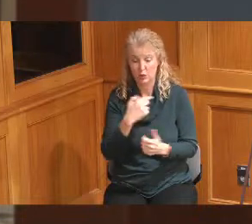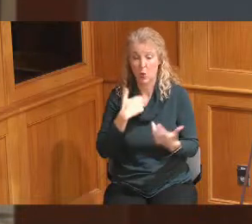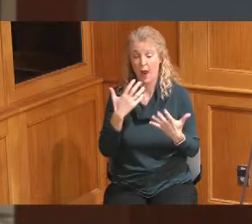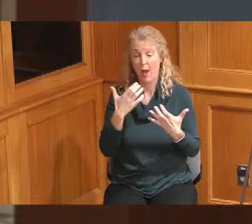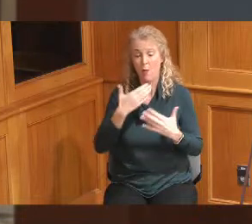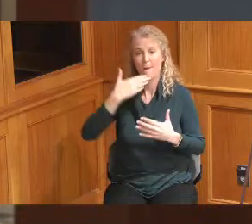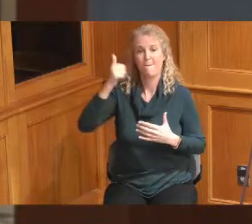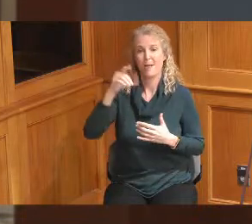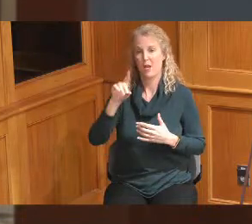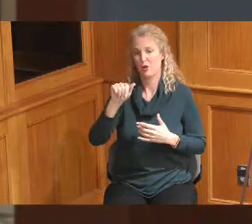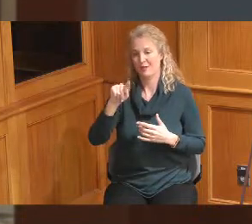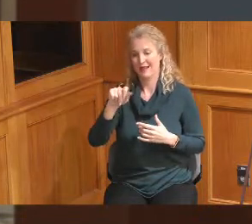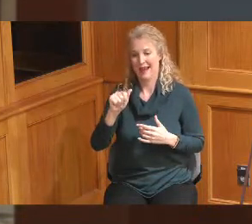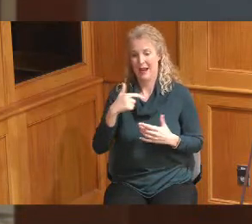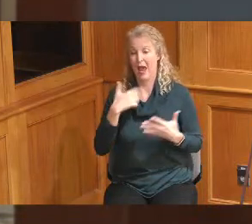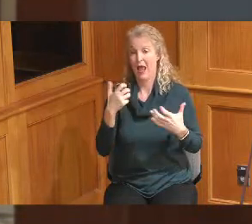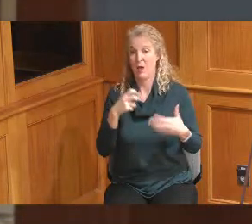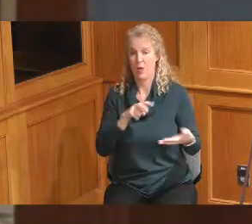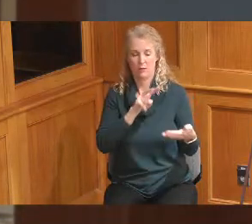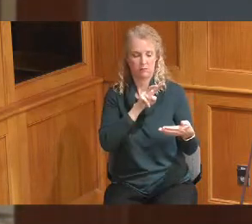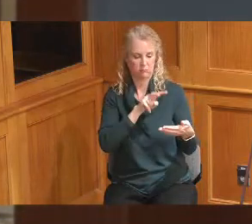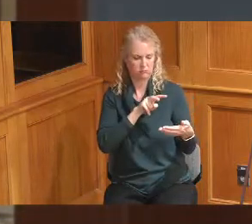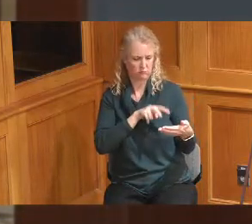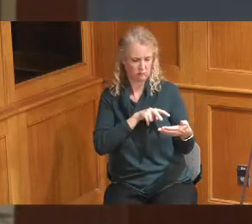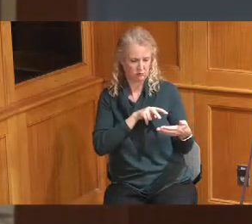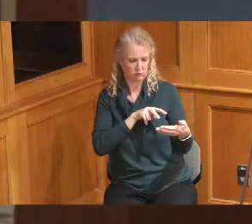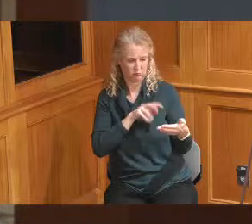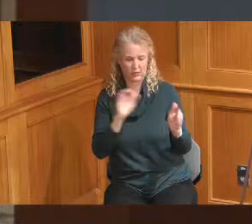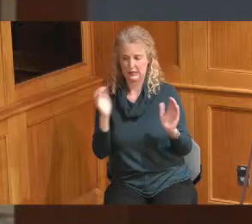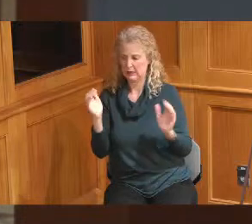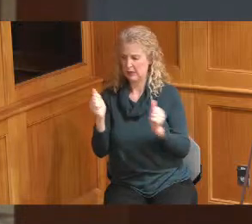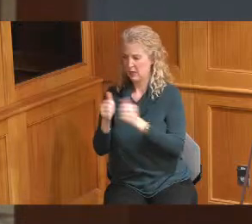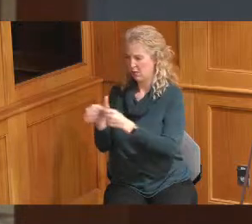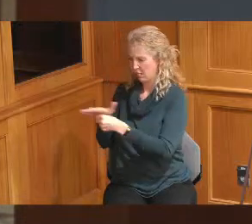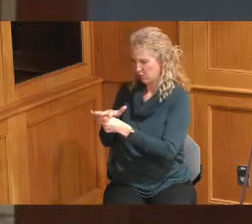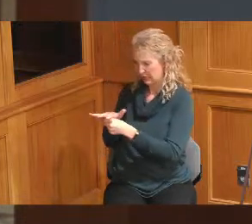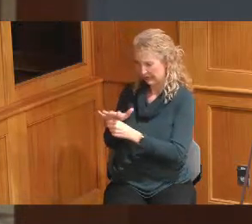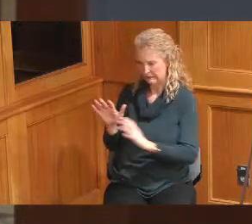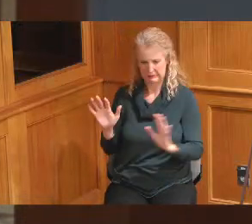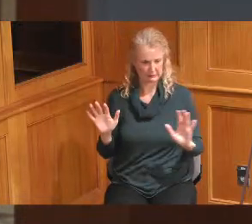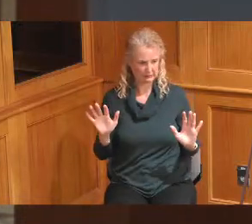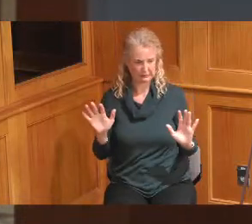decisions compare that to the locations because what we've seen a lot lately is we've seen sort